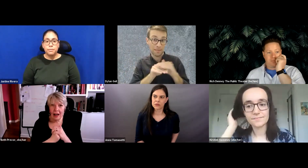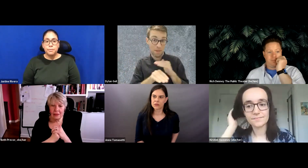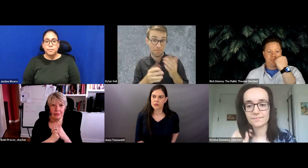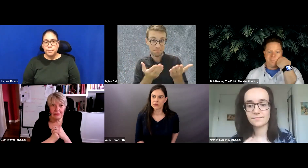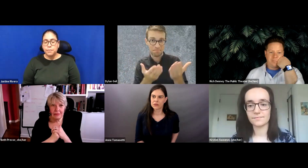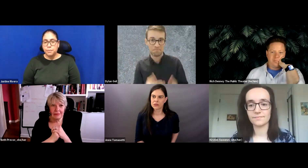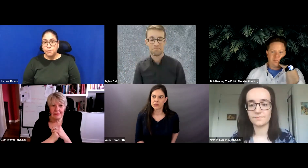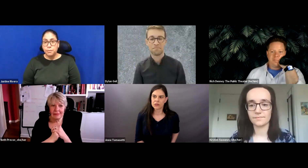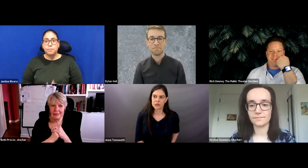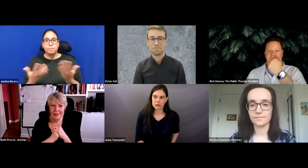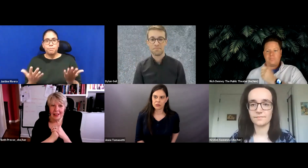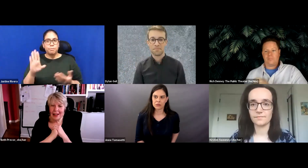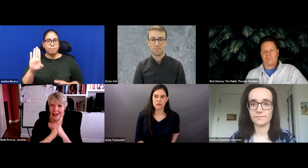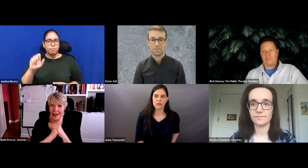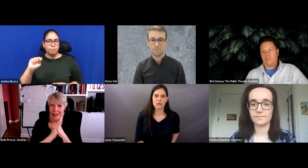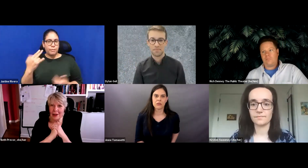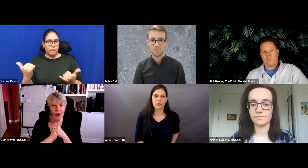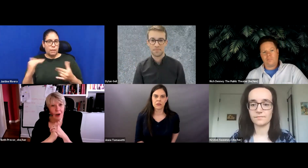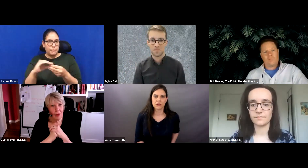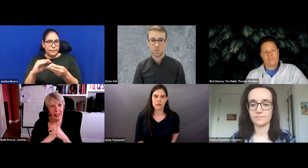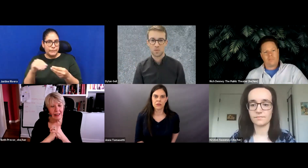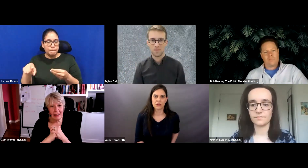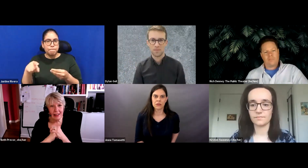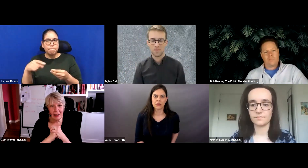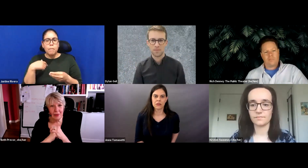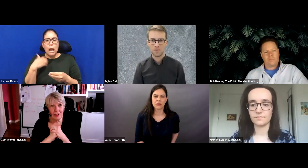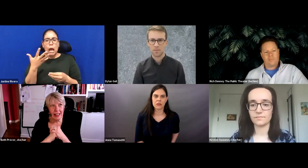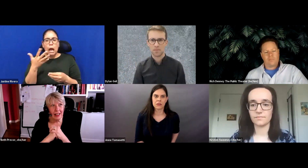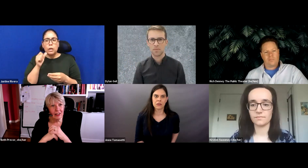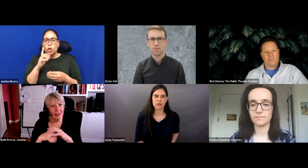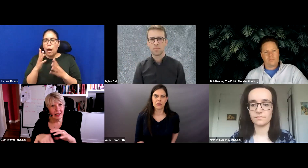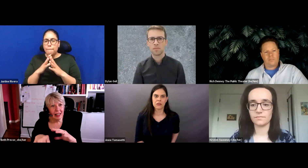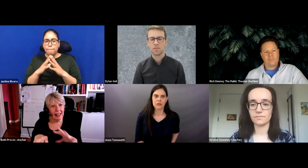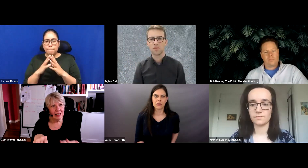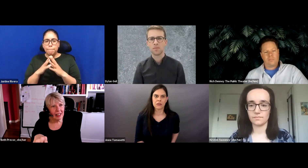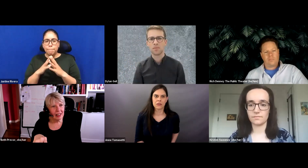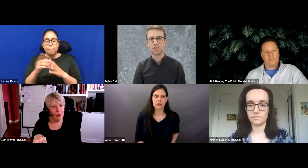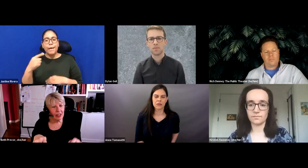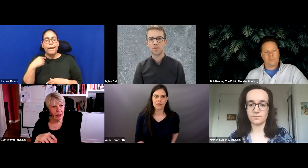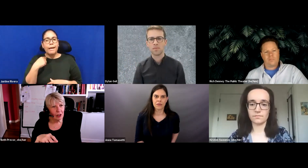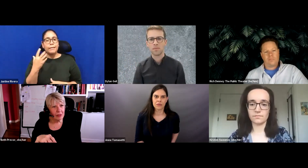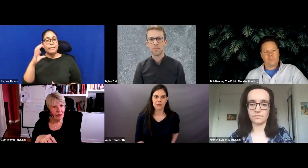I'm not quite sure. We didn't- I guess, is the question in terms